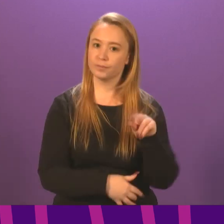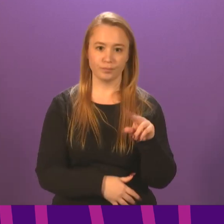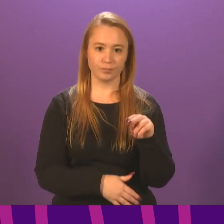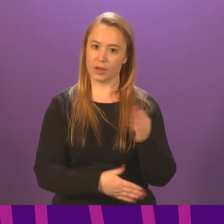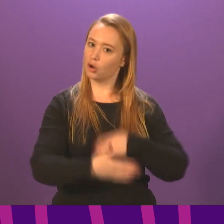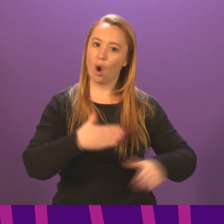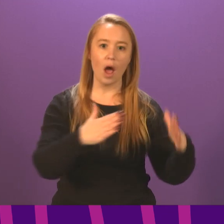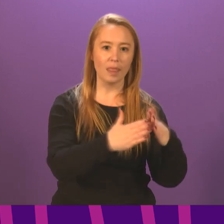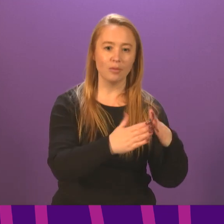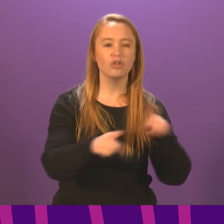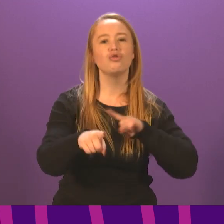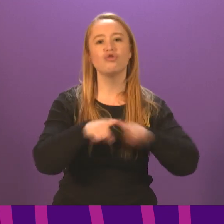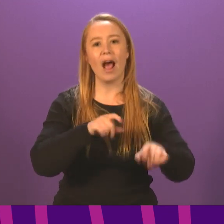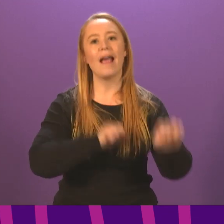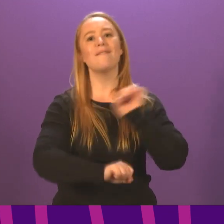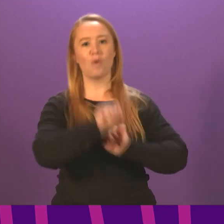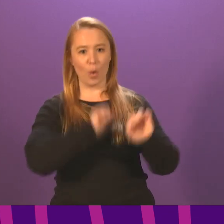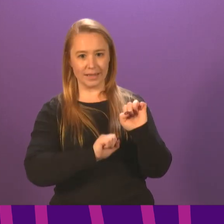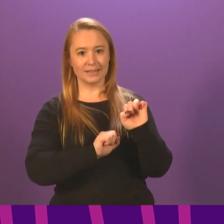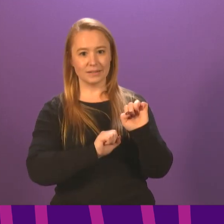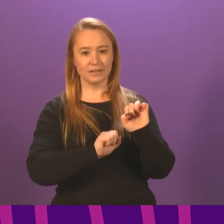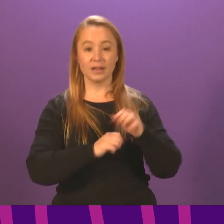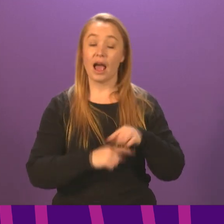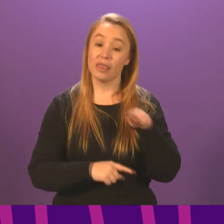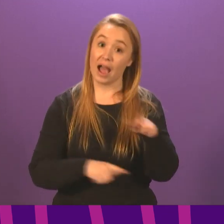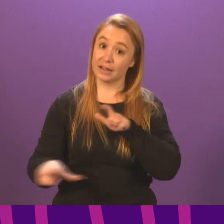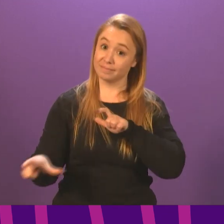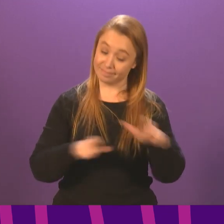particularly indoors, if they can possibly avoid it. That continues to be the advice